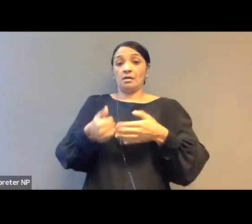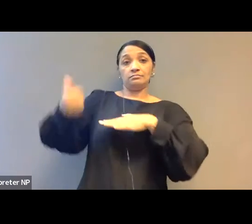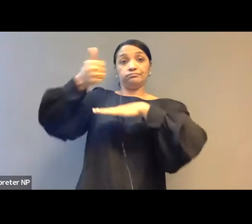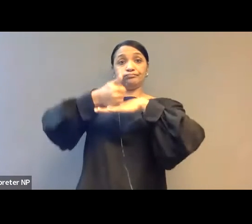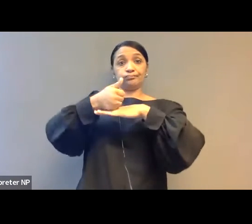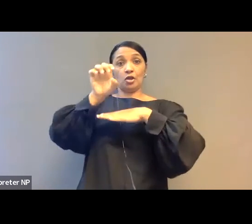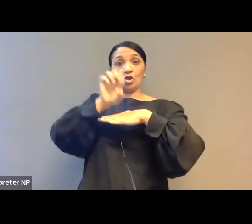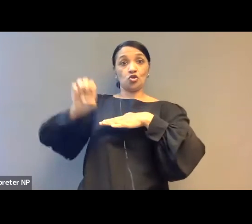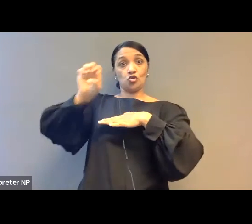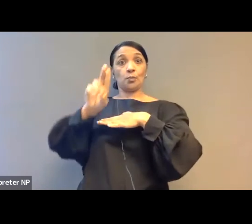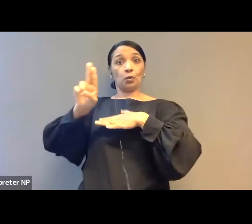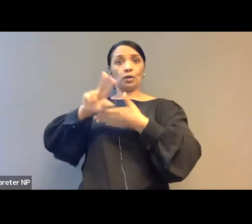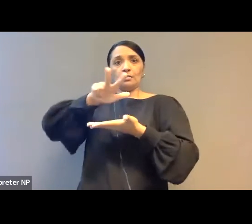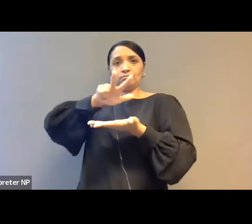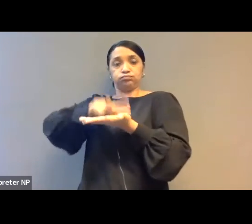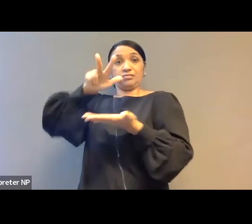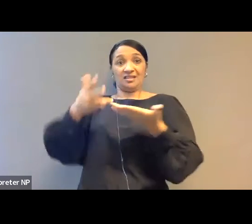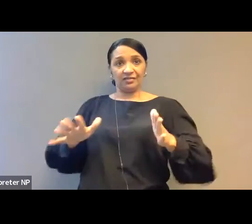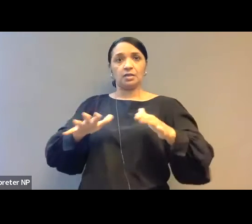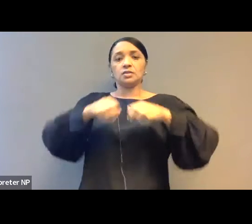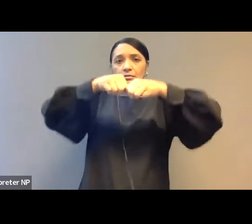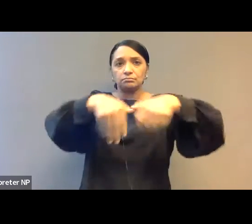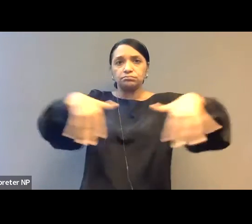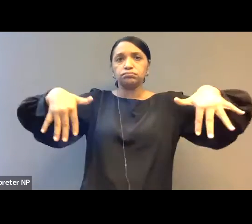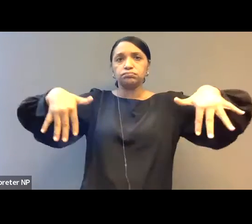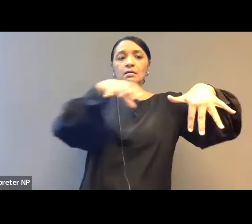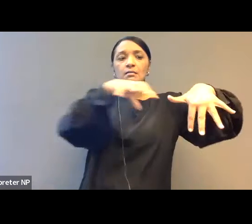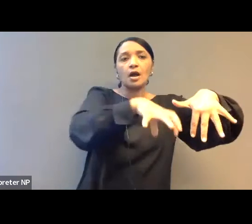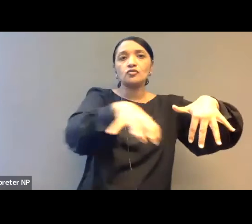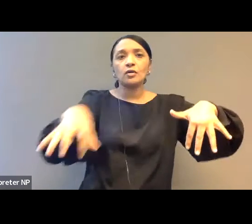then EU countries will have to adapt, to create their own national laws,